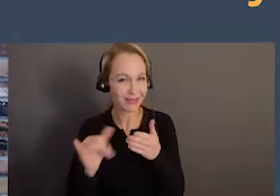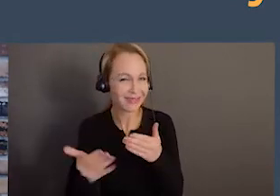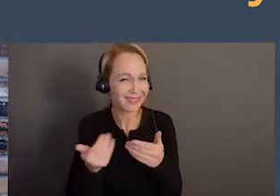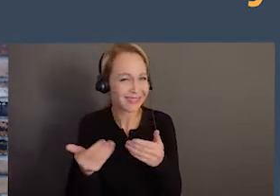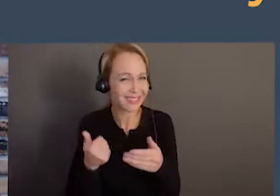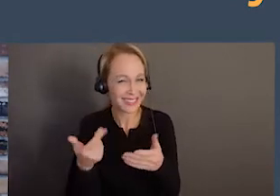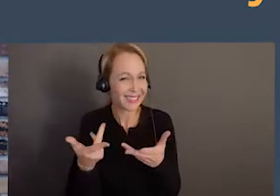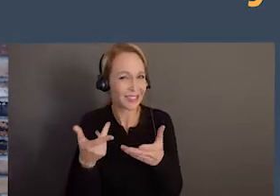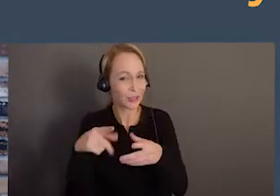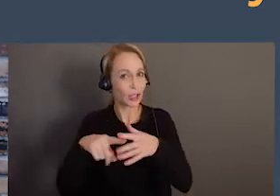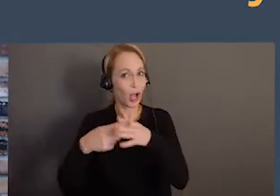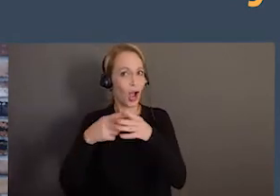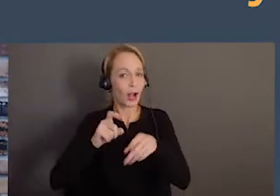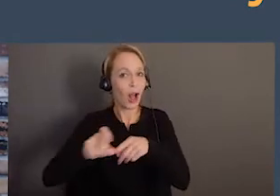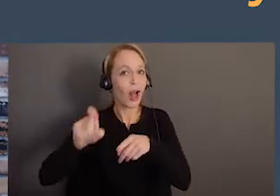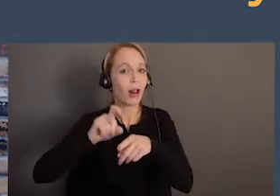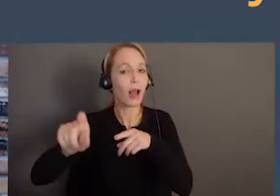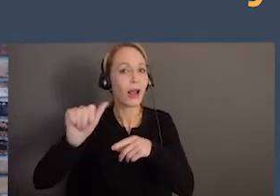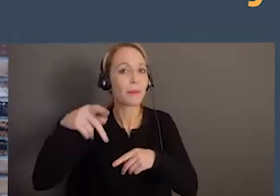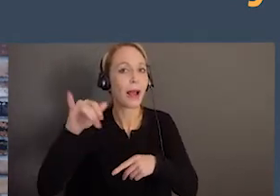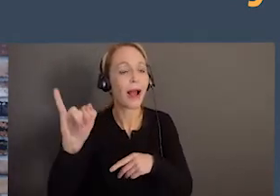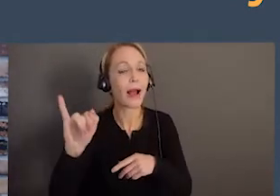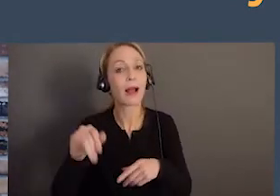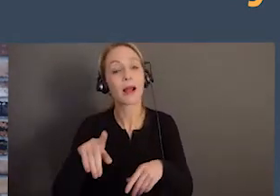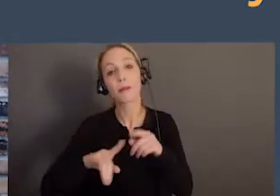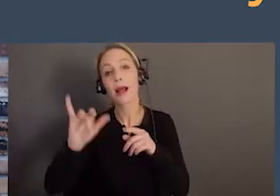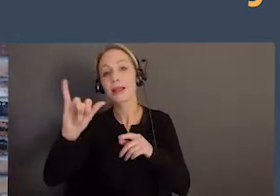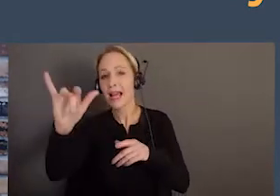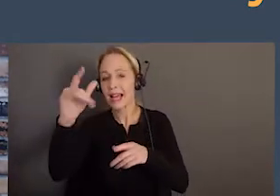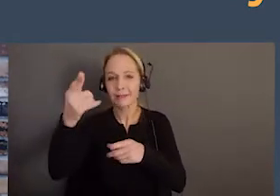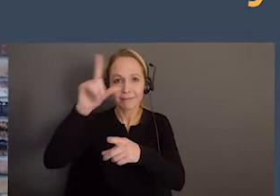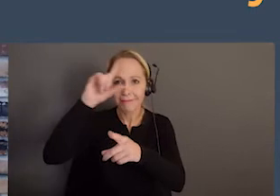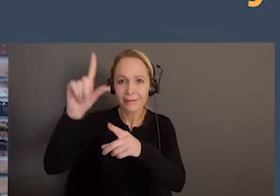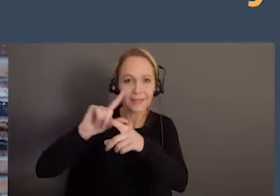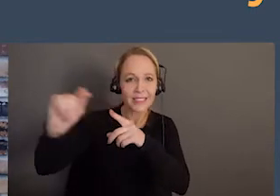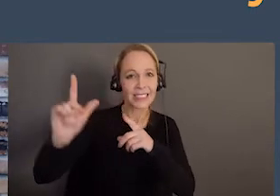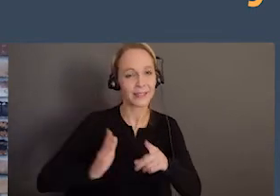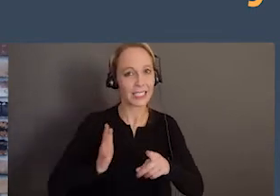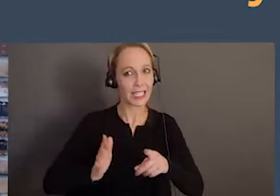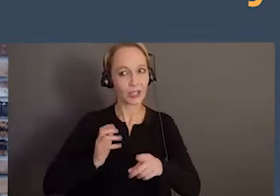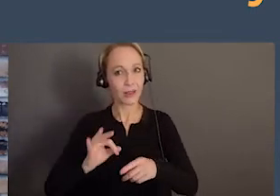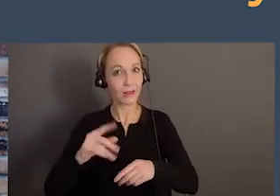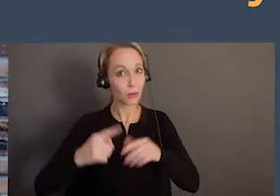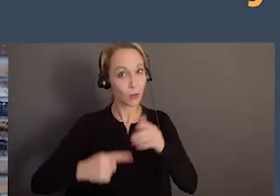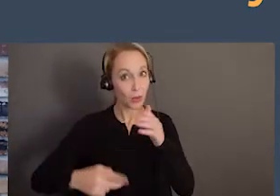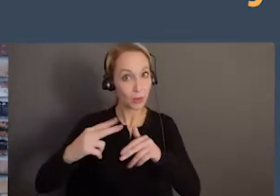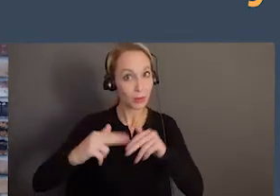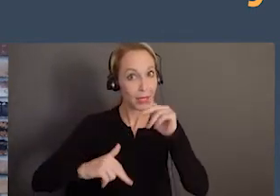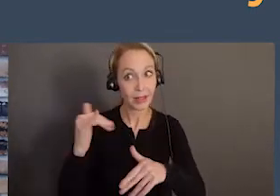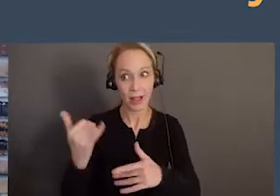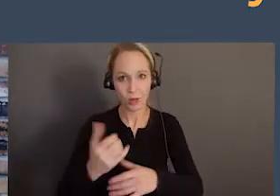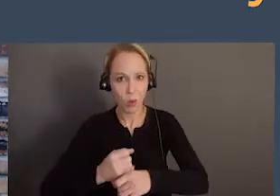START THE CALLS. BUT THE SOPHISTICATION OF WHAT YOU BUILD GROWS, YOU WILL QUICKLY RUN INTO COMPLICATIONS.